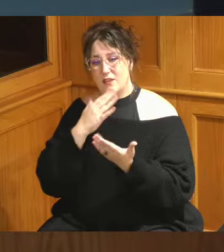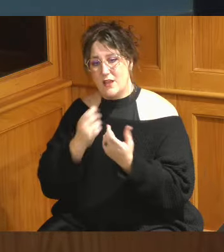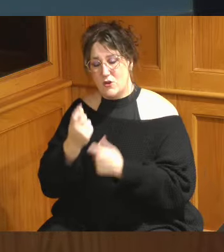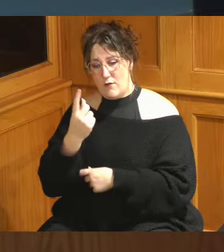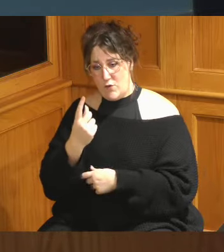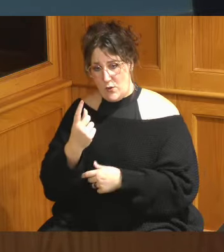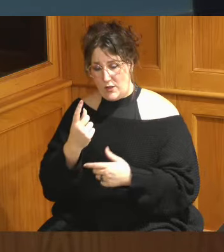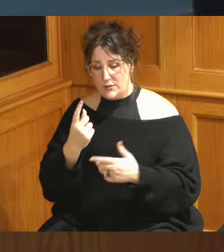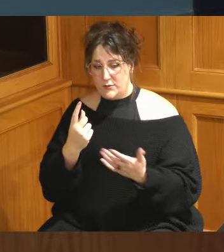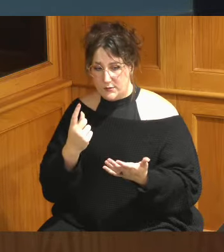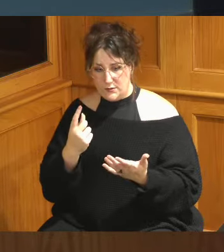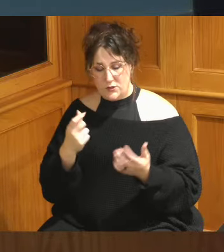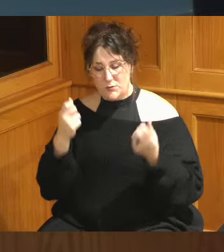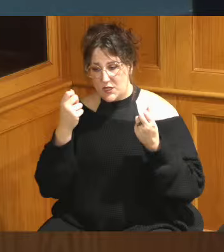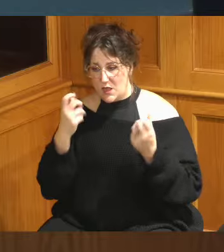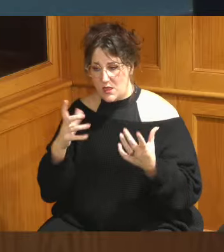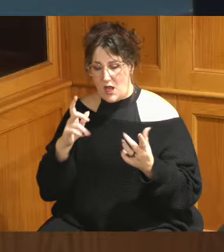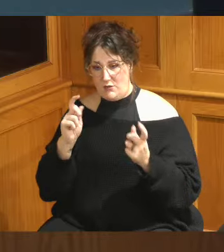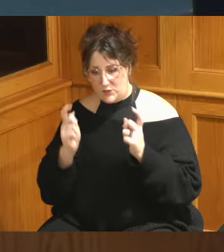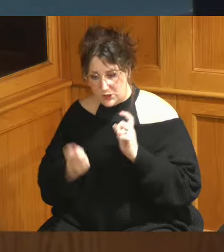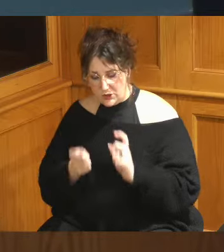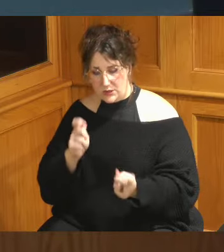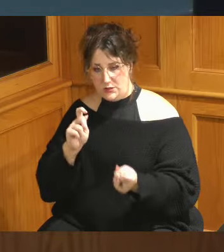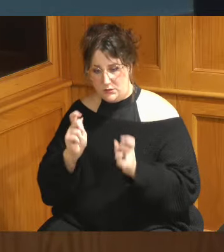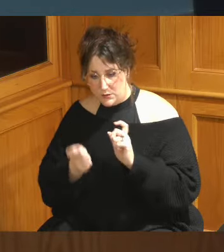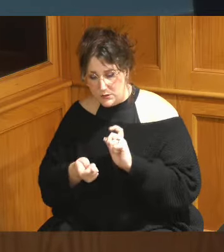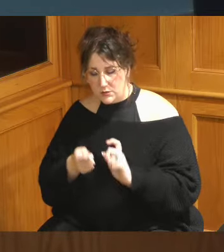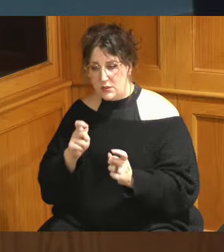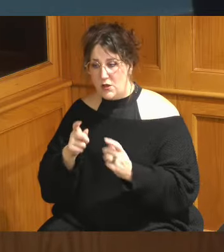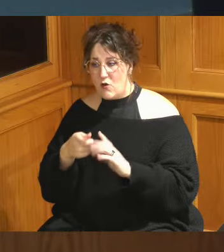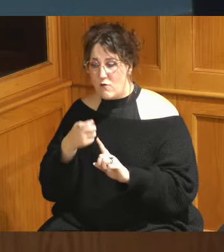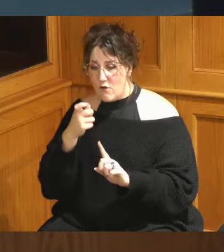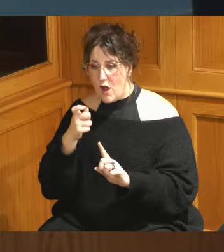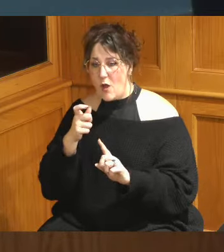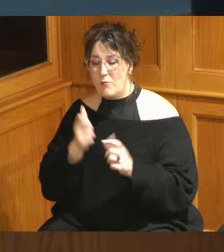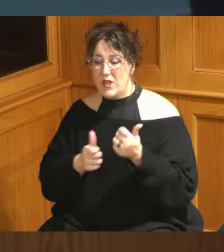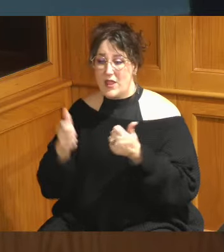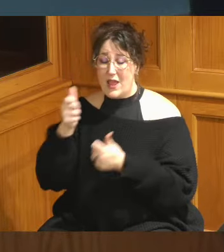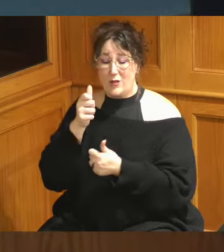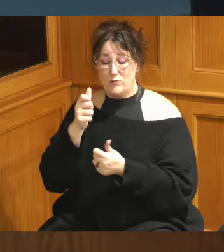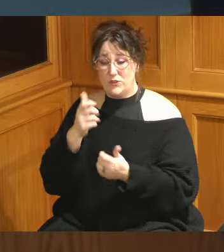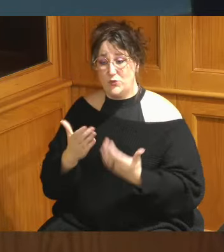been there's been a lot of adjustment from the Administrator's recommendation to the budget we've